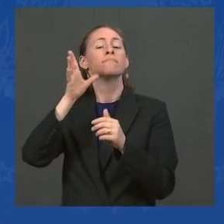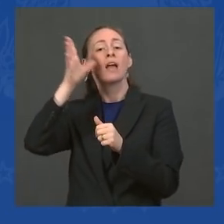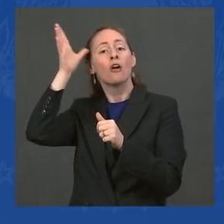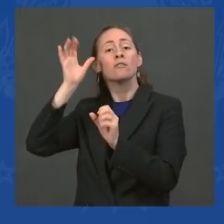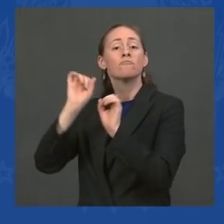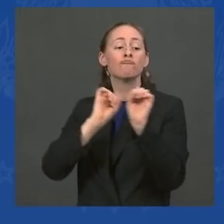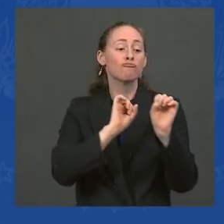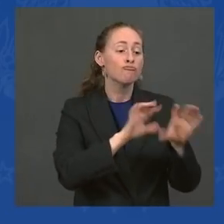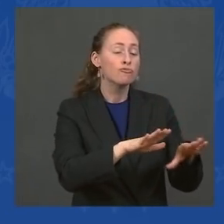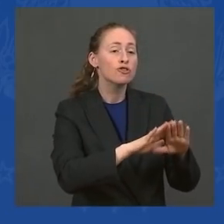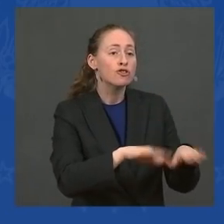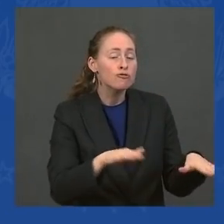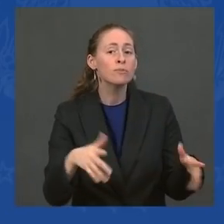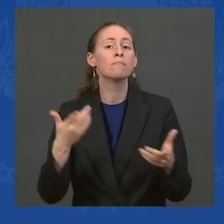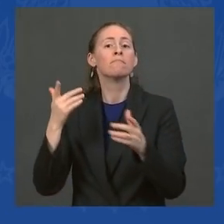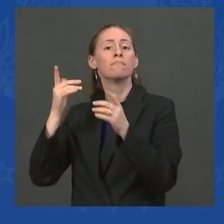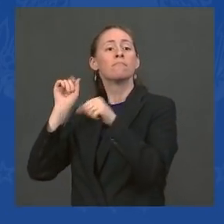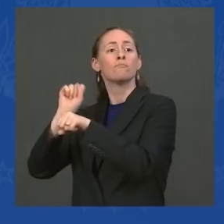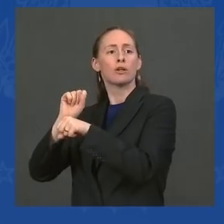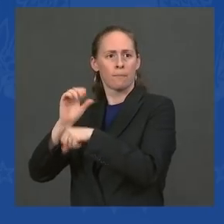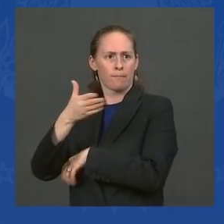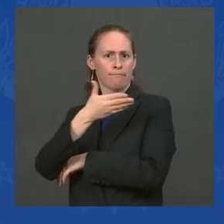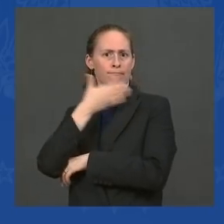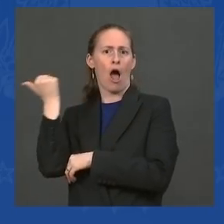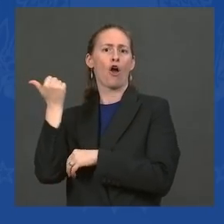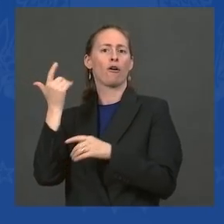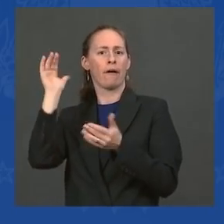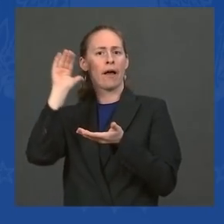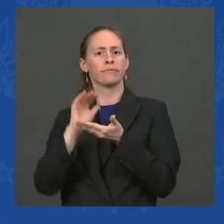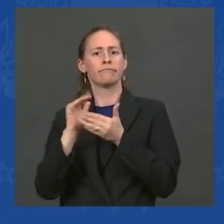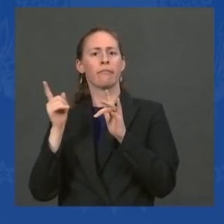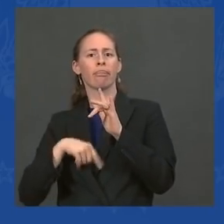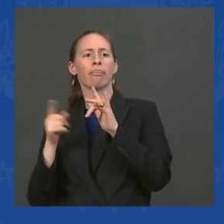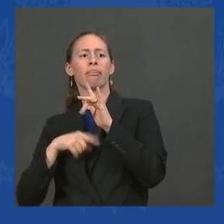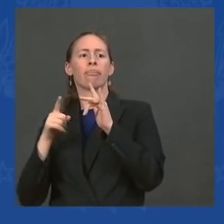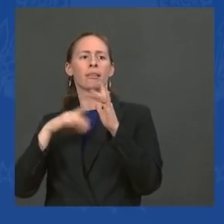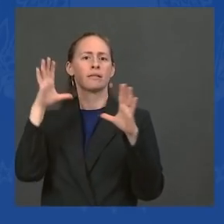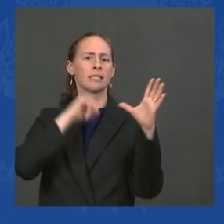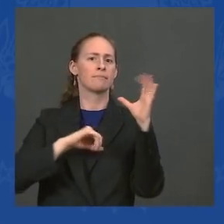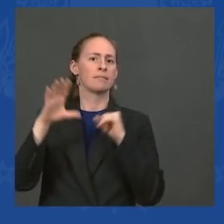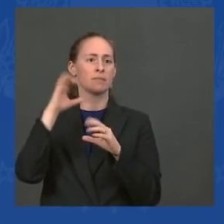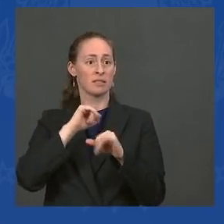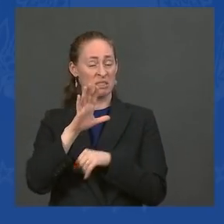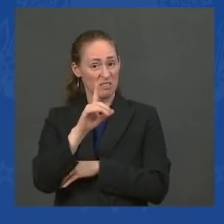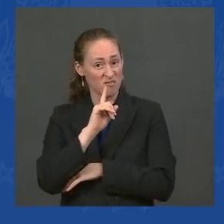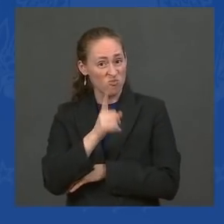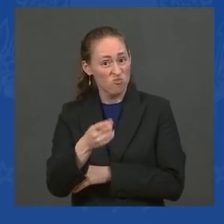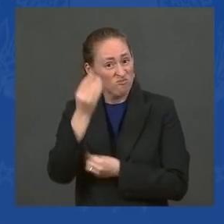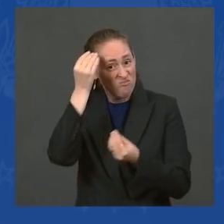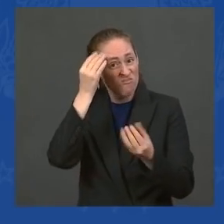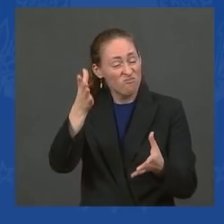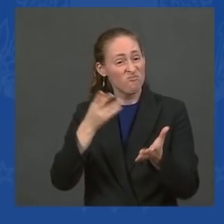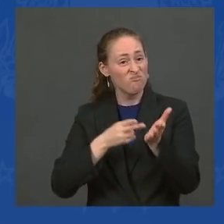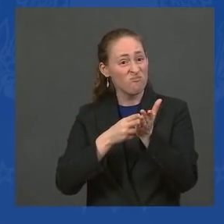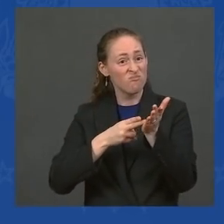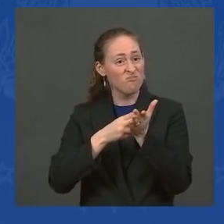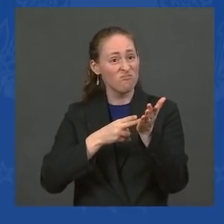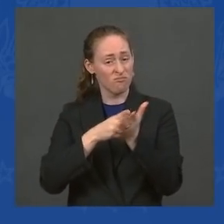and higher productivity. We can show you all those studies. It's real. We can't afford to lag behind other countries